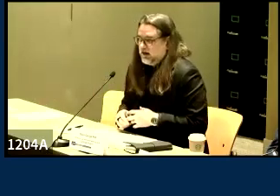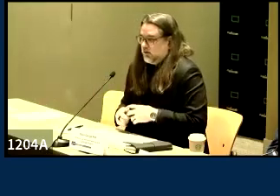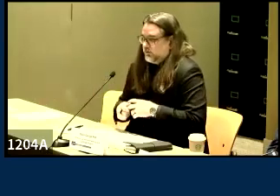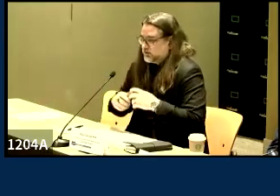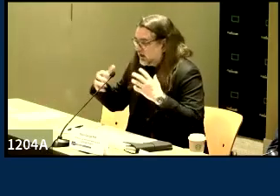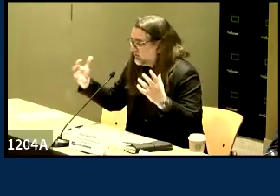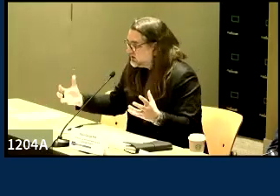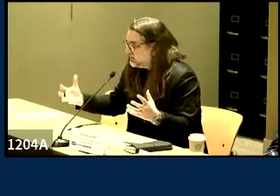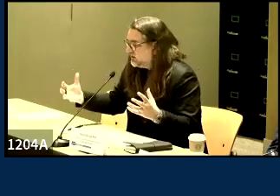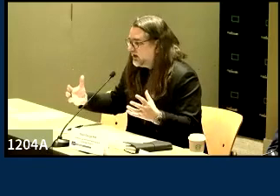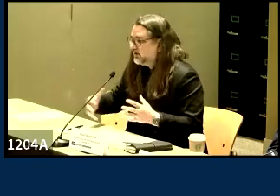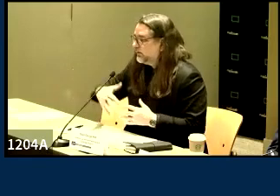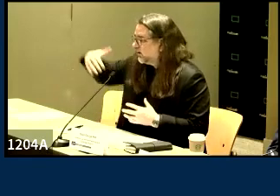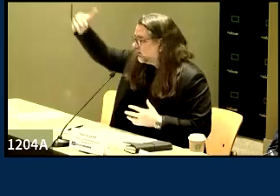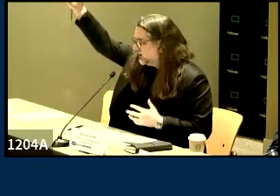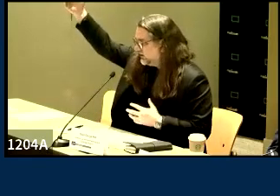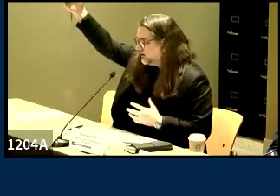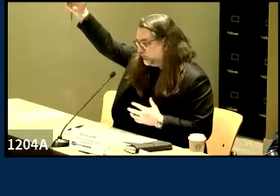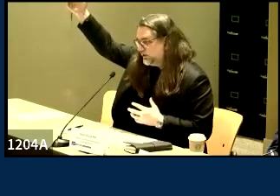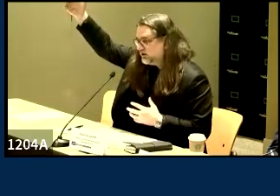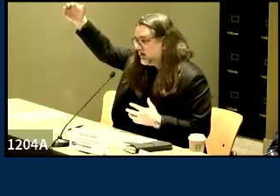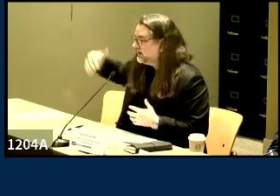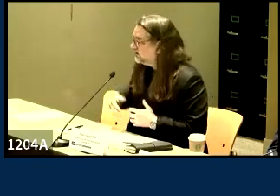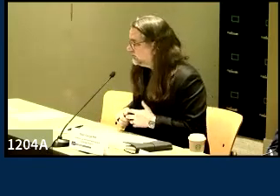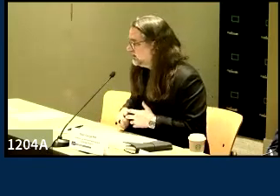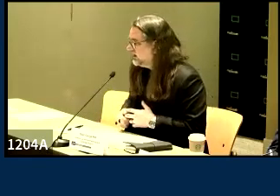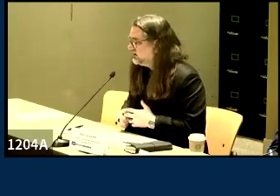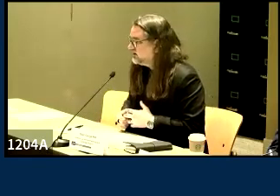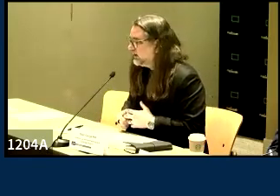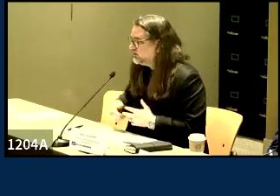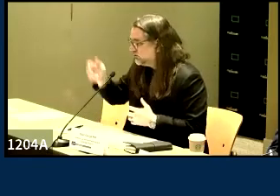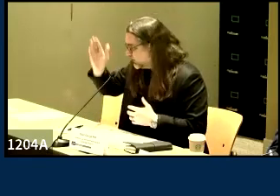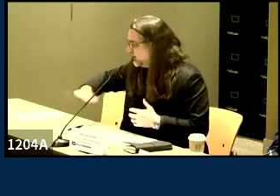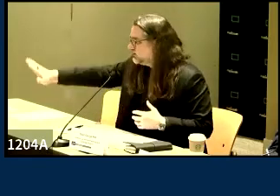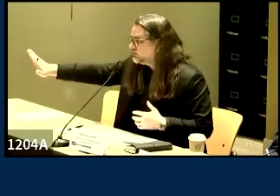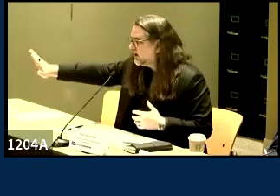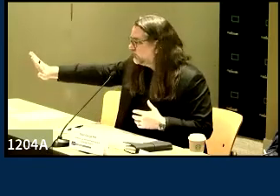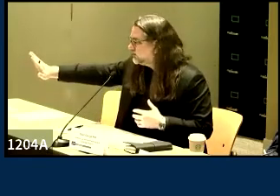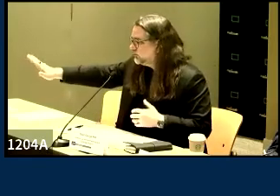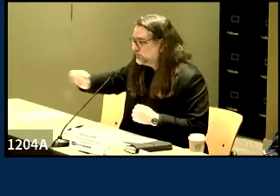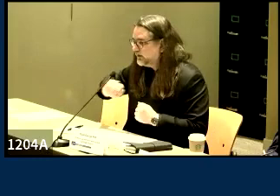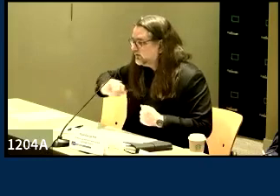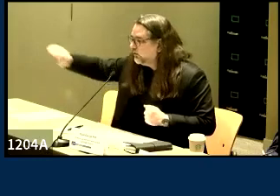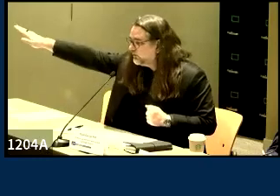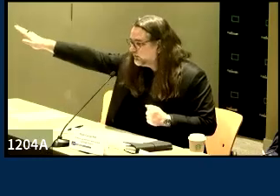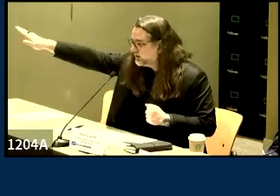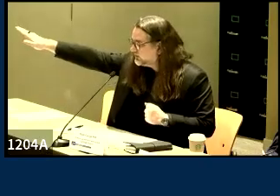Now there's a lot of excitement about it. We are, I think, reaching the height of anticipation. We're going to hit the trough of disillusionment, and hopefully we'll get